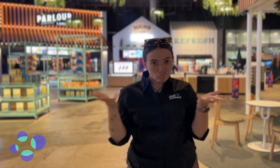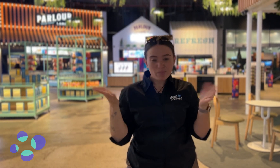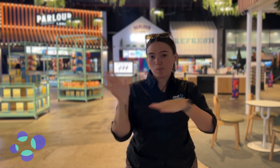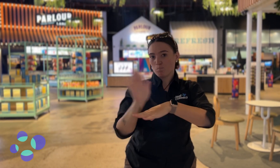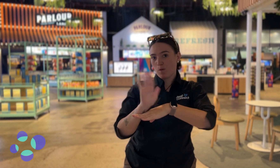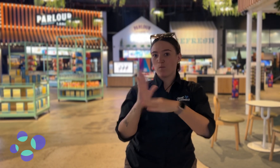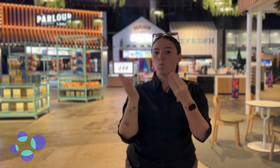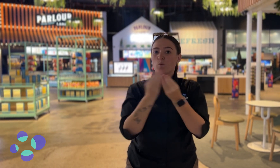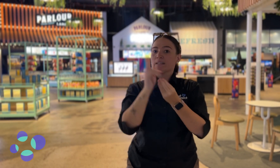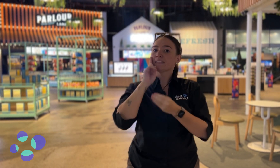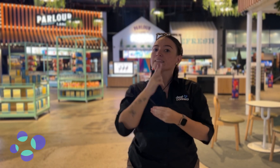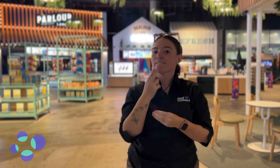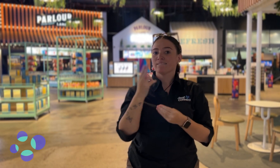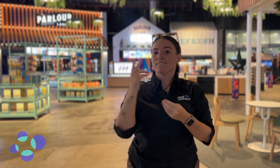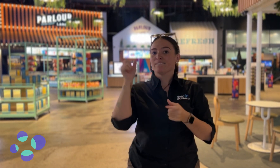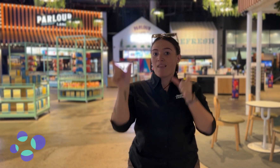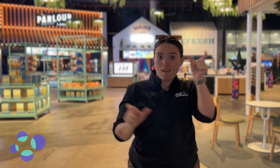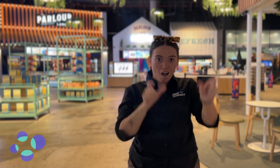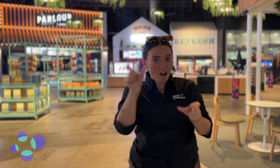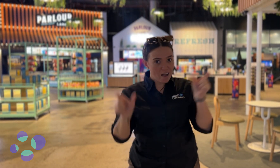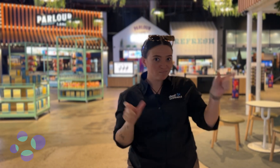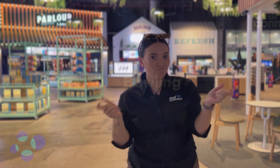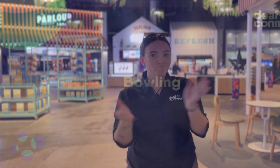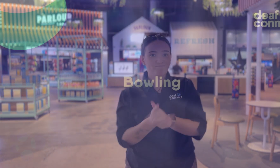And we're here today at the cinemas with our Deaf clients.